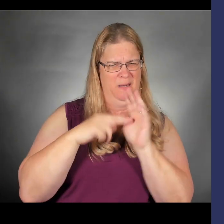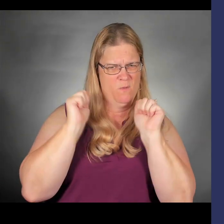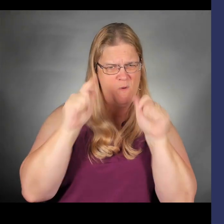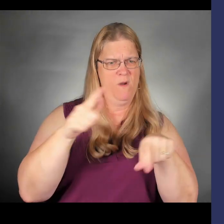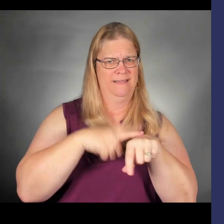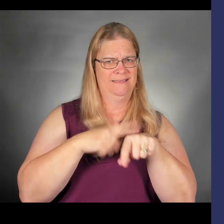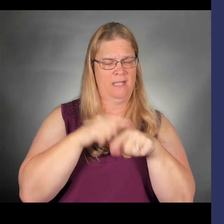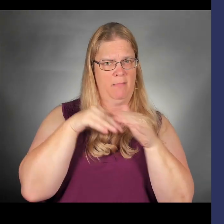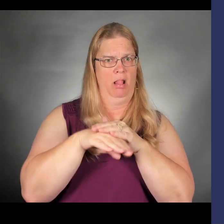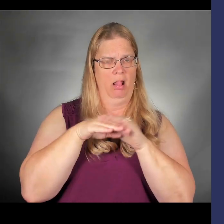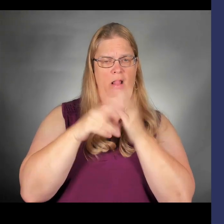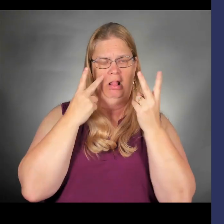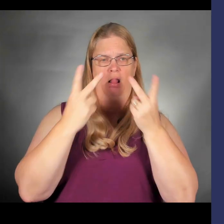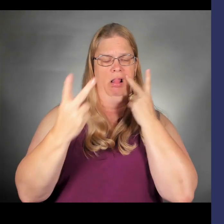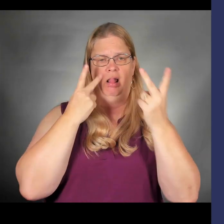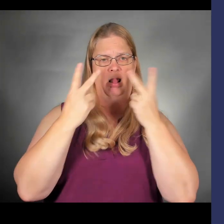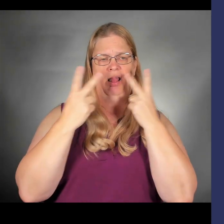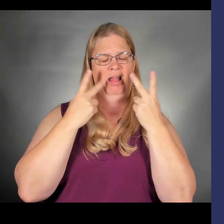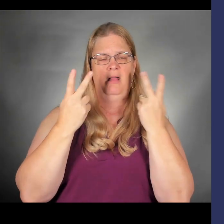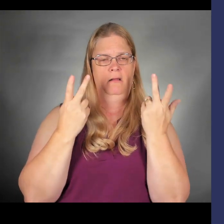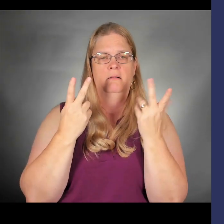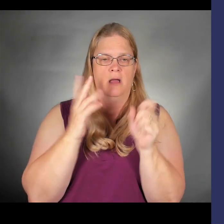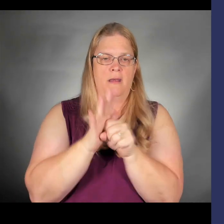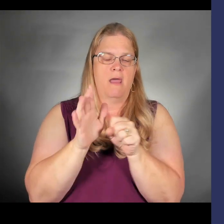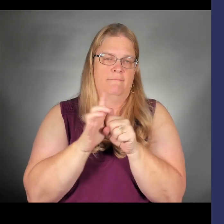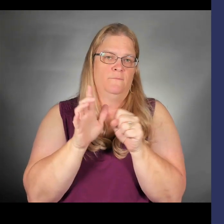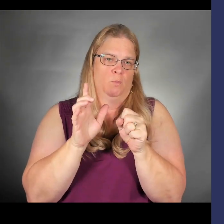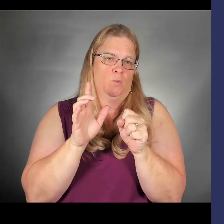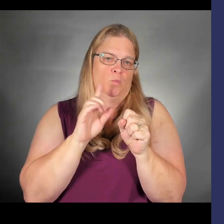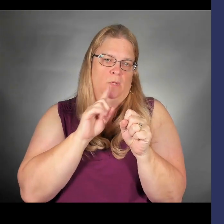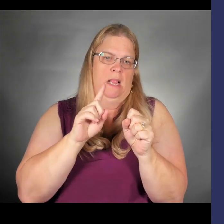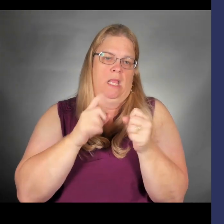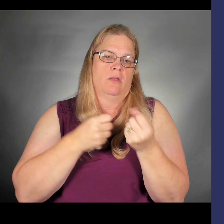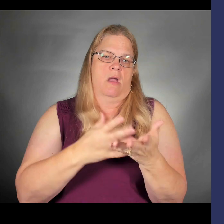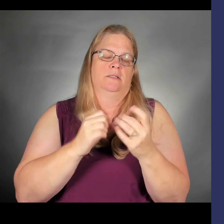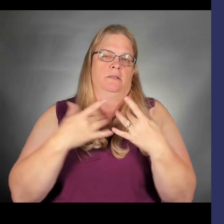the bullying may not cease. It may happen during school hours and after school hours.